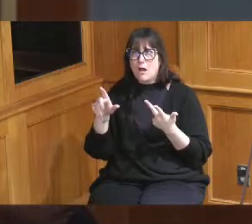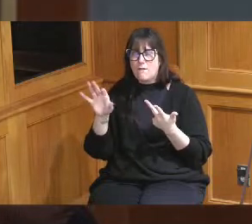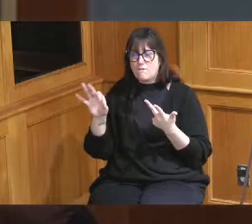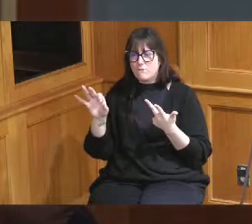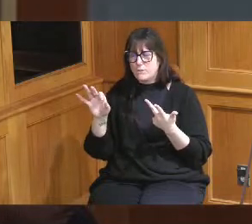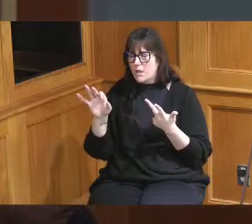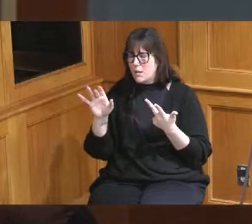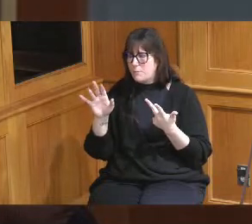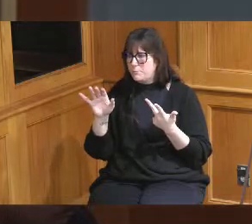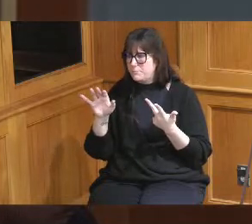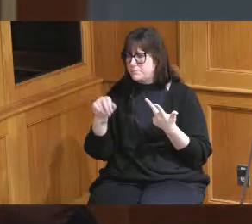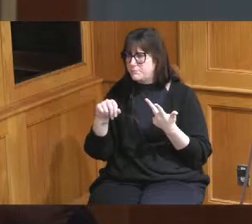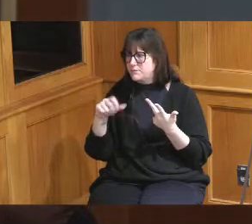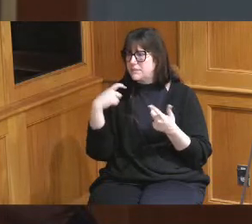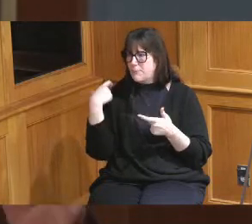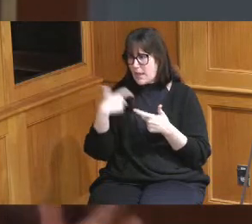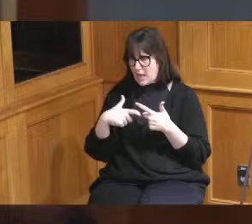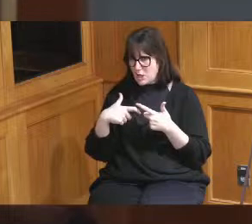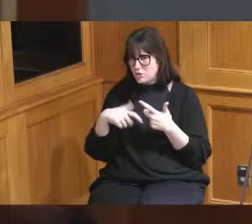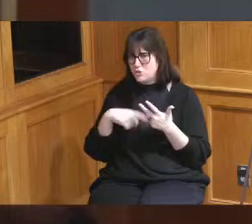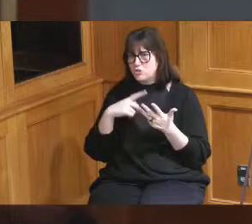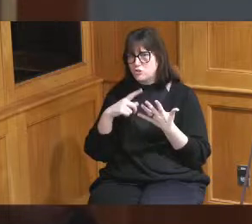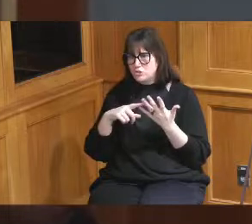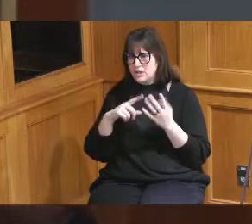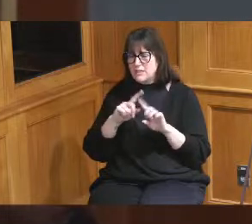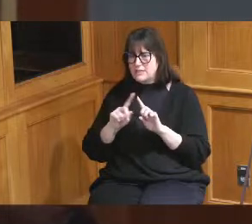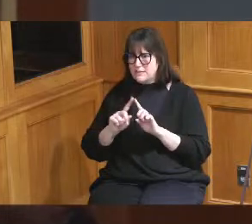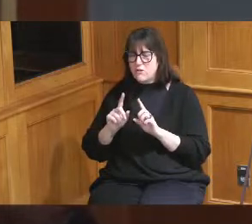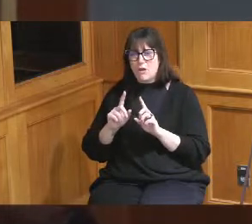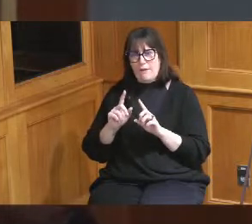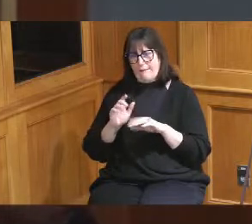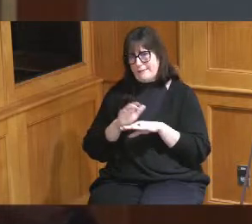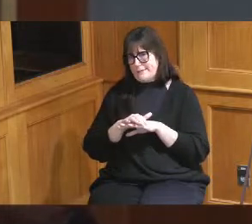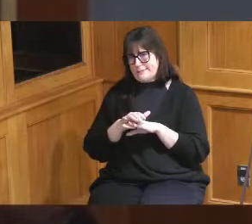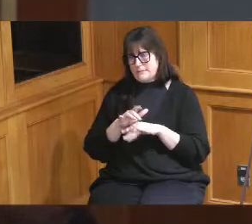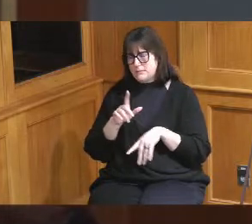that according to our research were the most prevalent languages okay and they asked us well